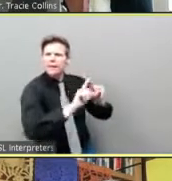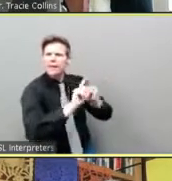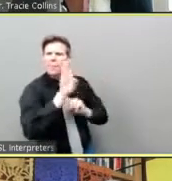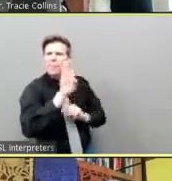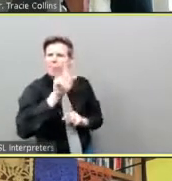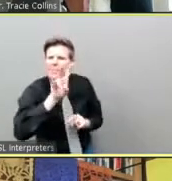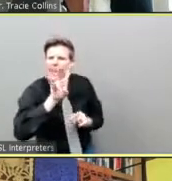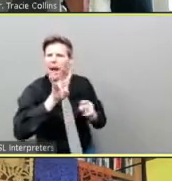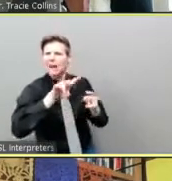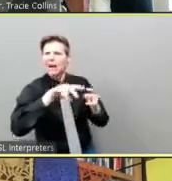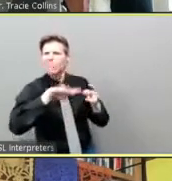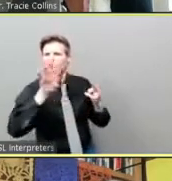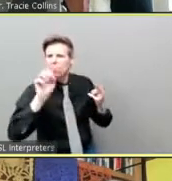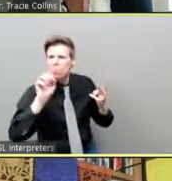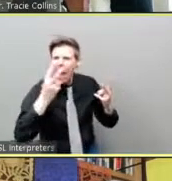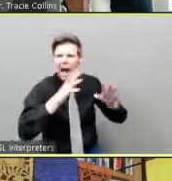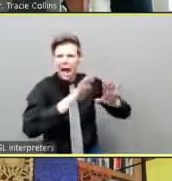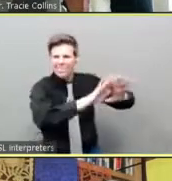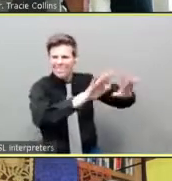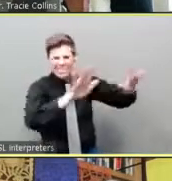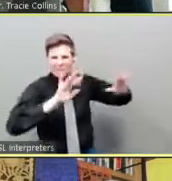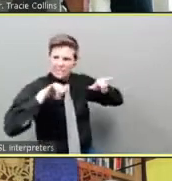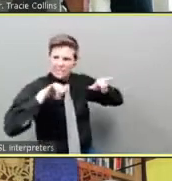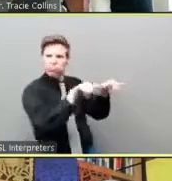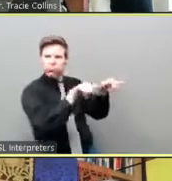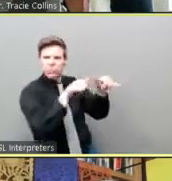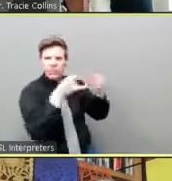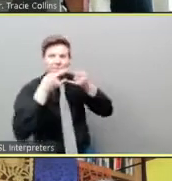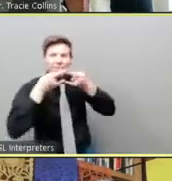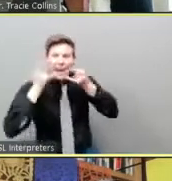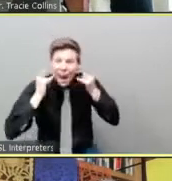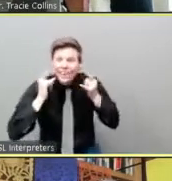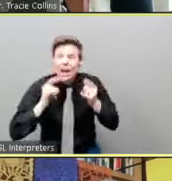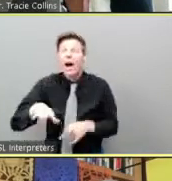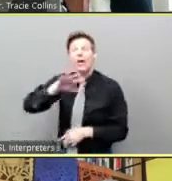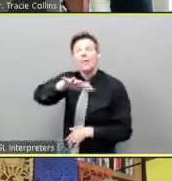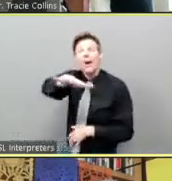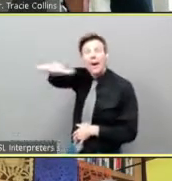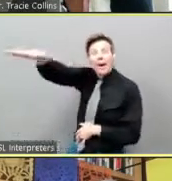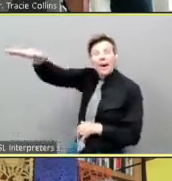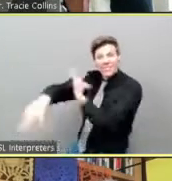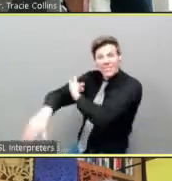vaccinators began and having as many of us wear masks as we possibly can in